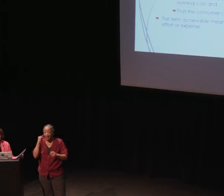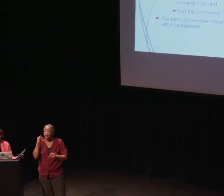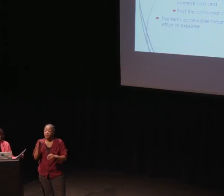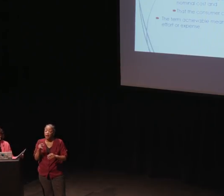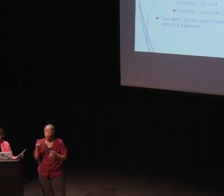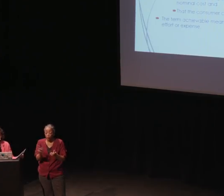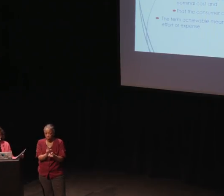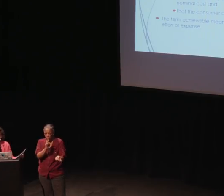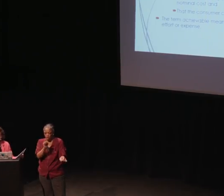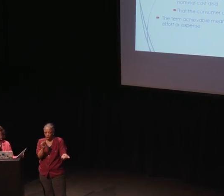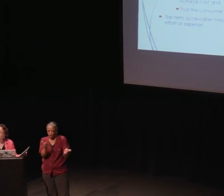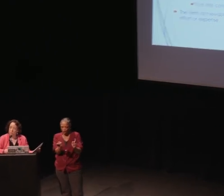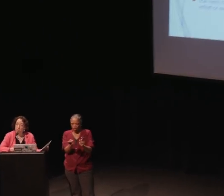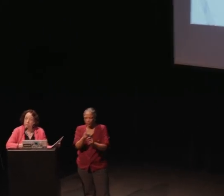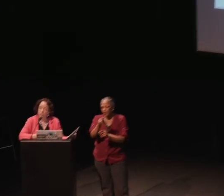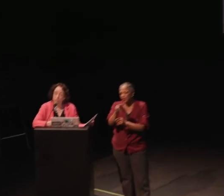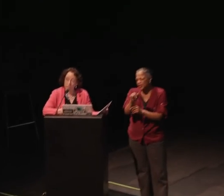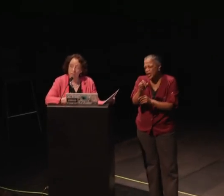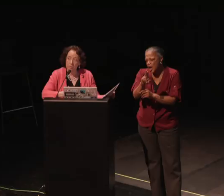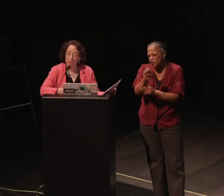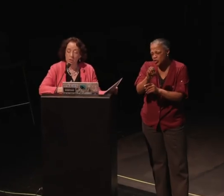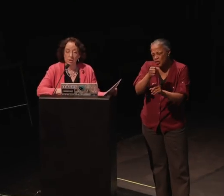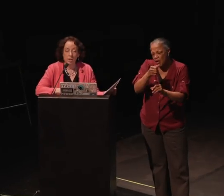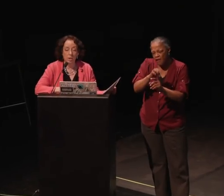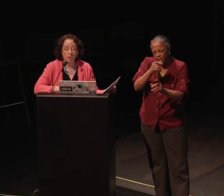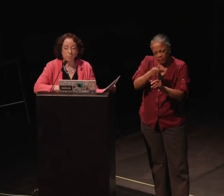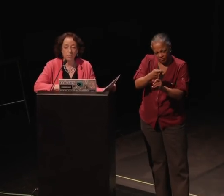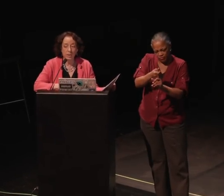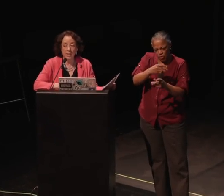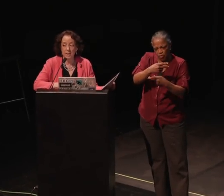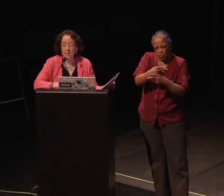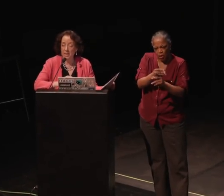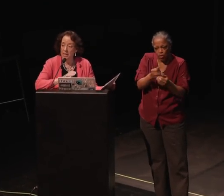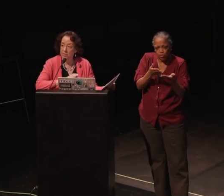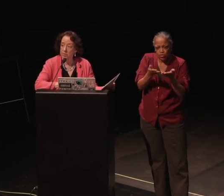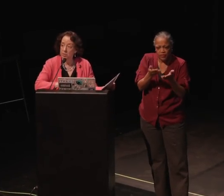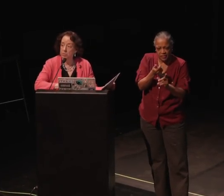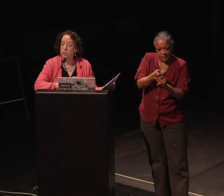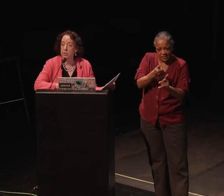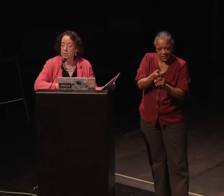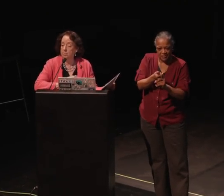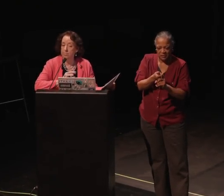alter the nature of a product or service. Again, that hasn't seemed to